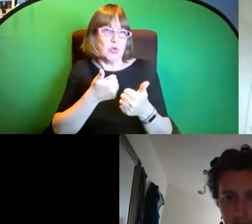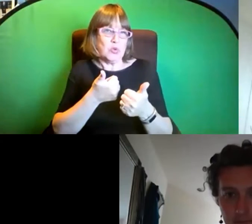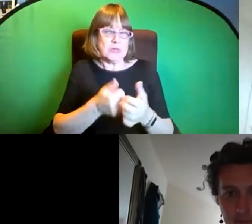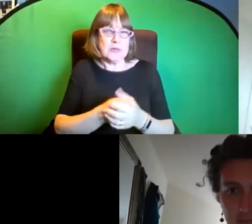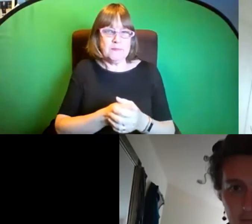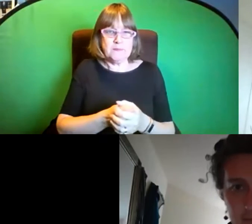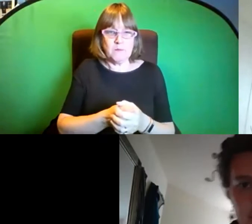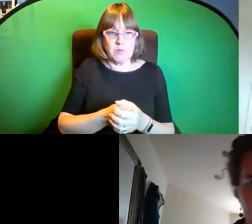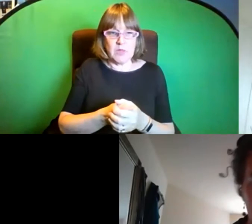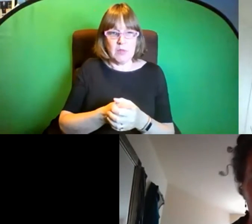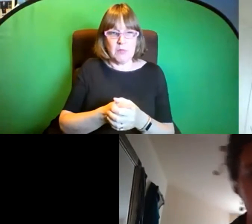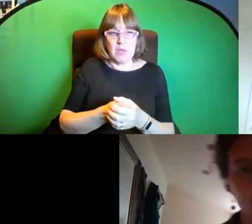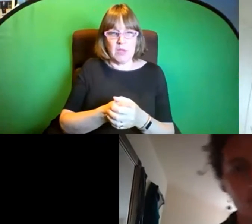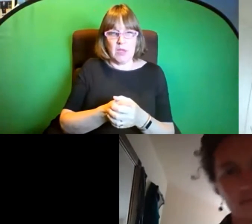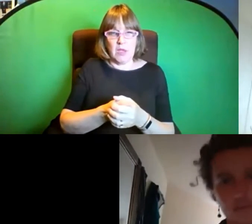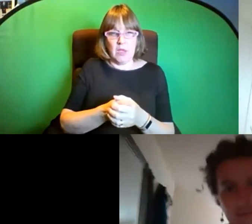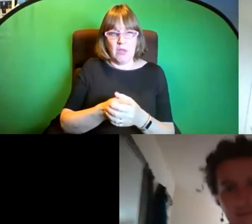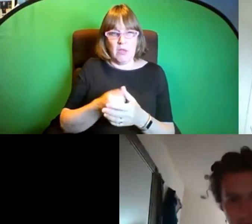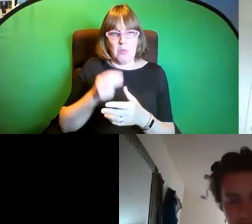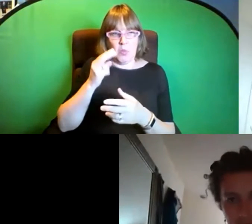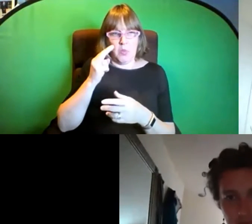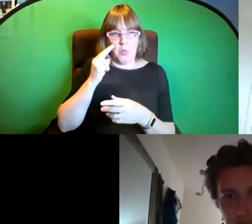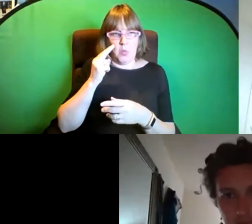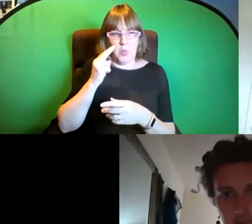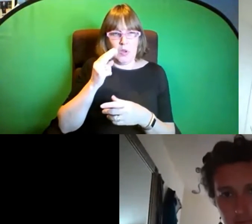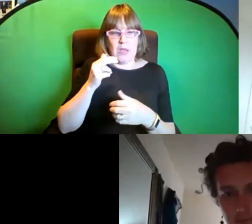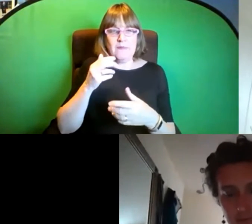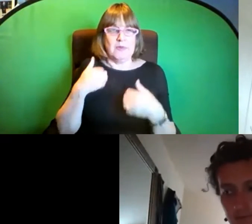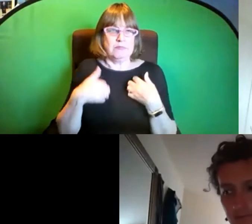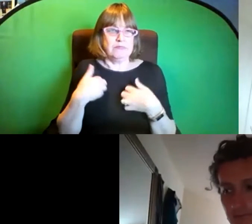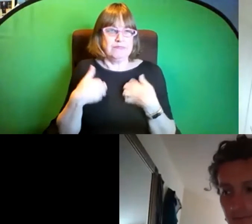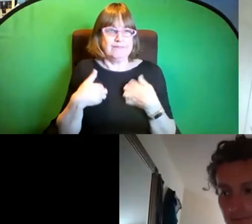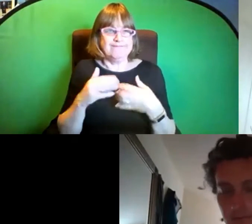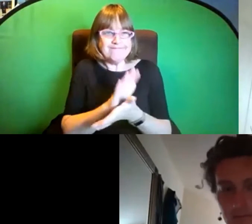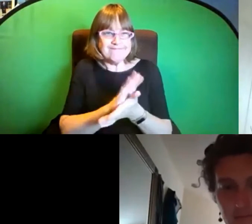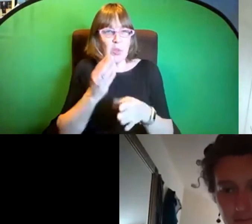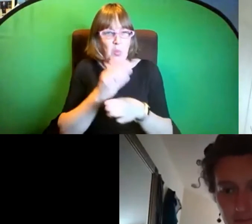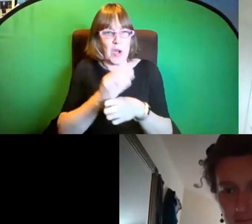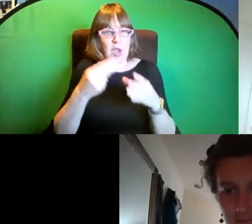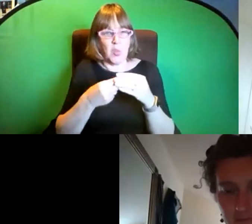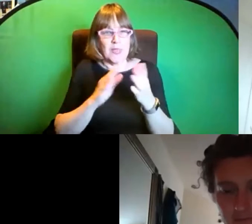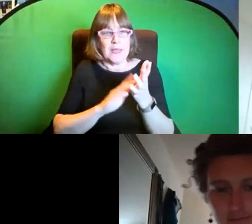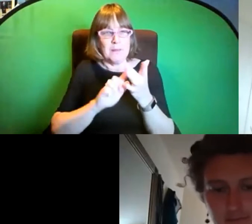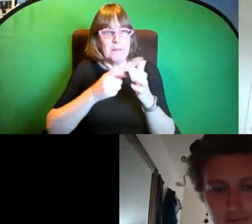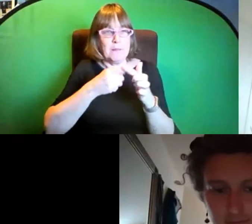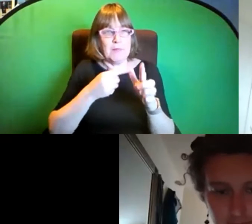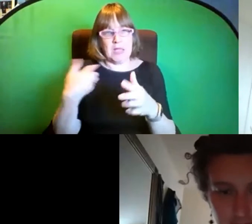but you know enjoyed working with Mika on that issue for a number of years. Mika thanks very